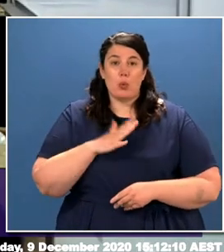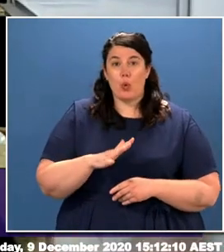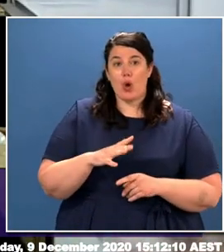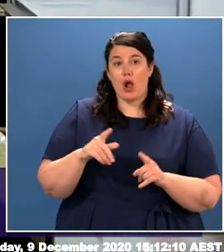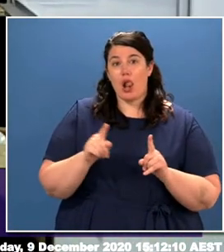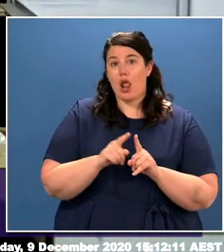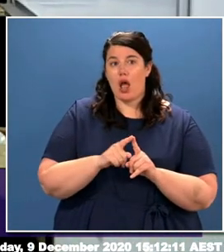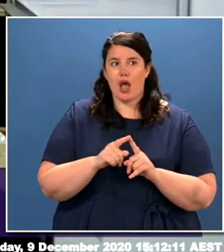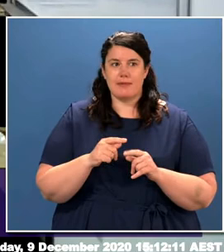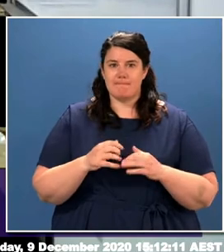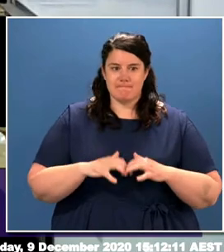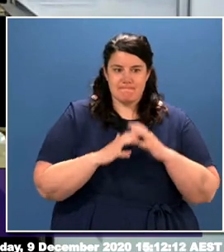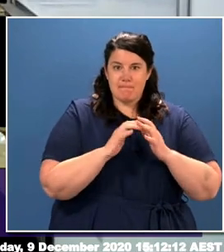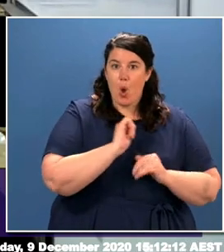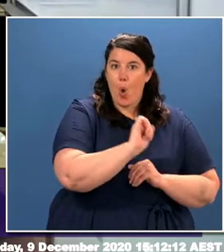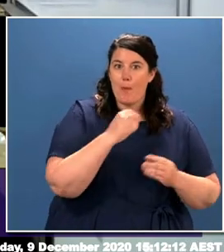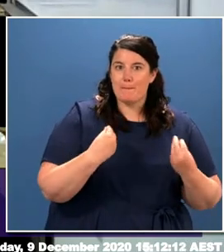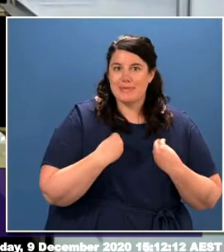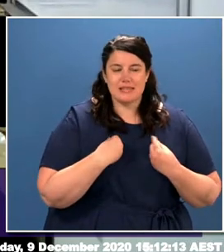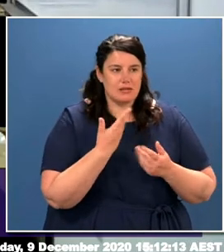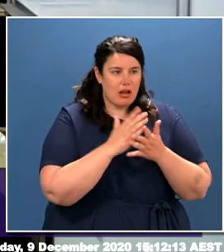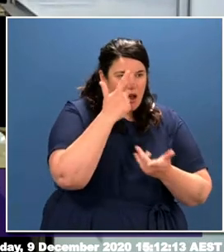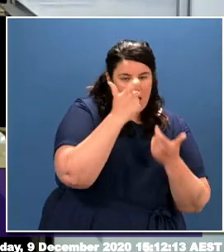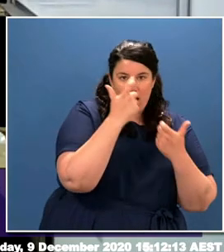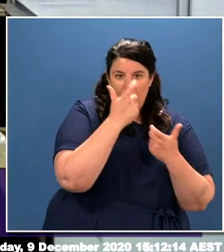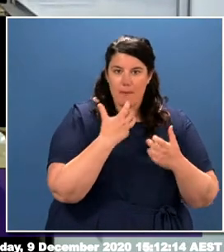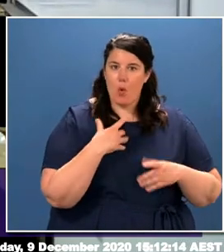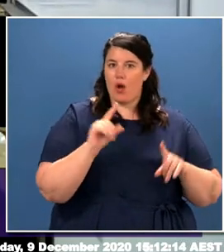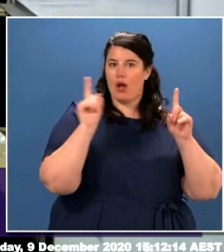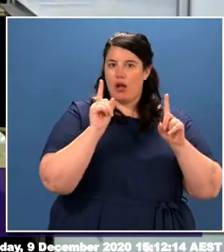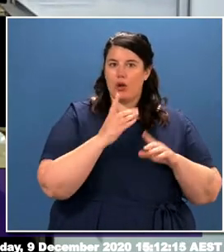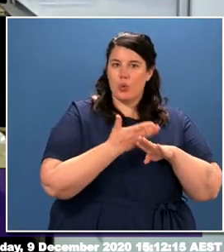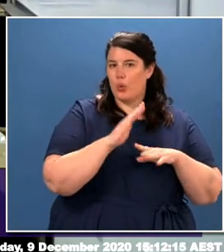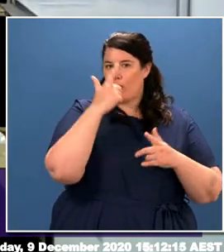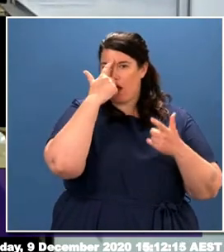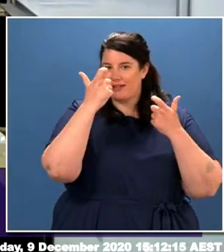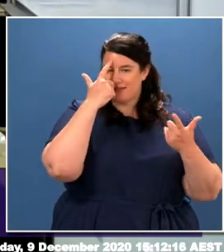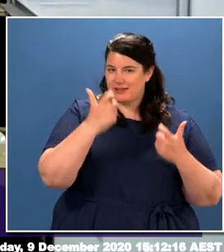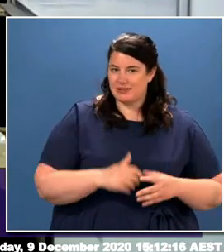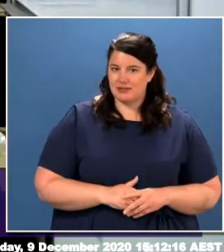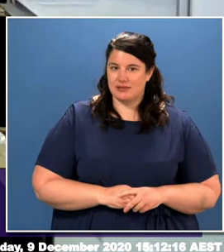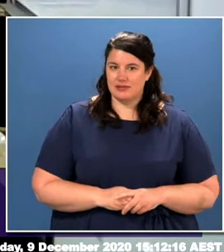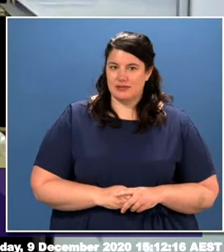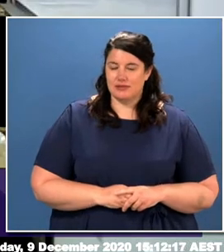start-up or something more contemporary, you know, when there's different or